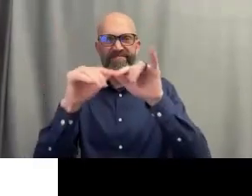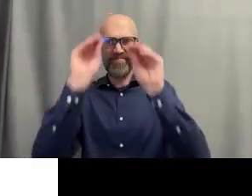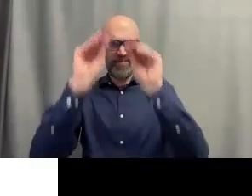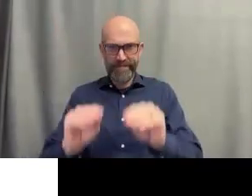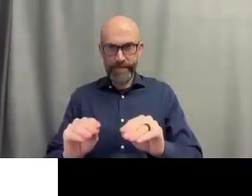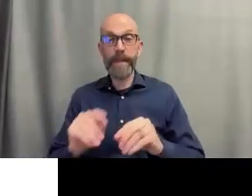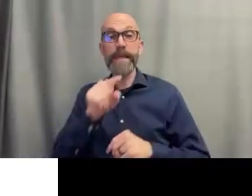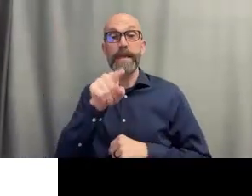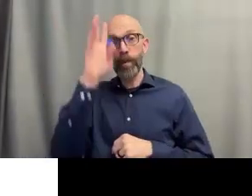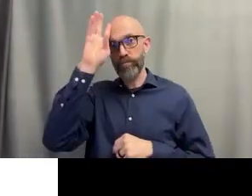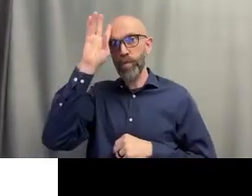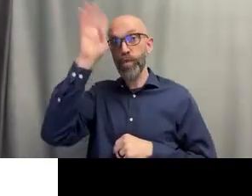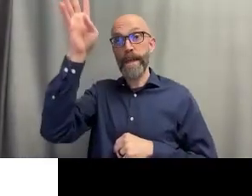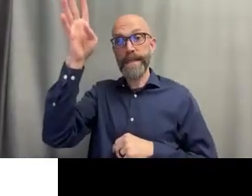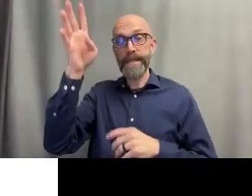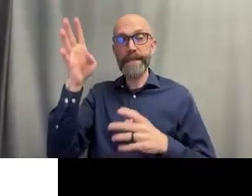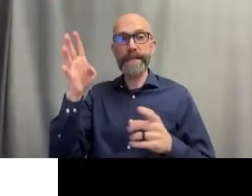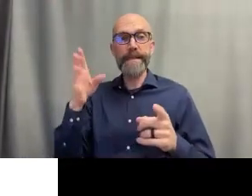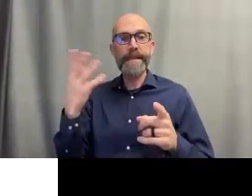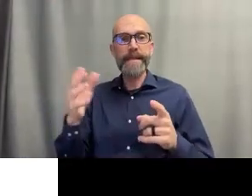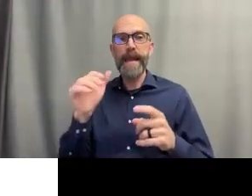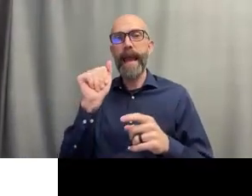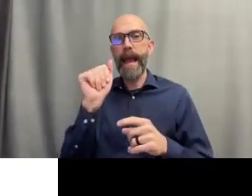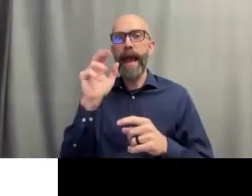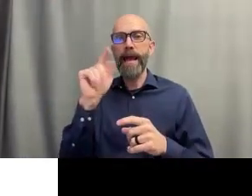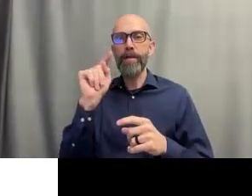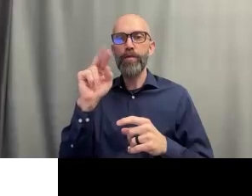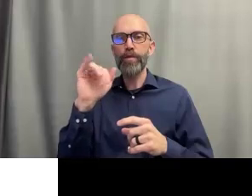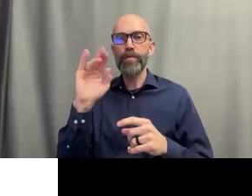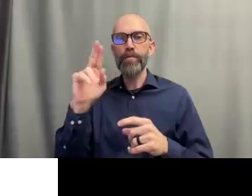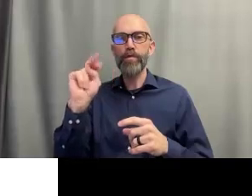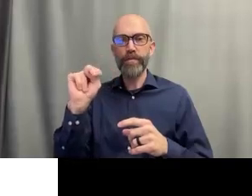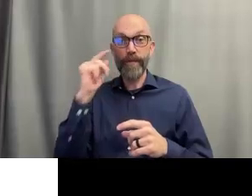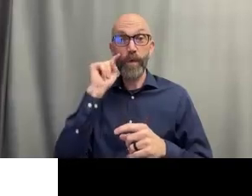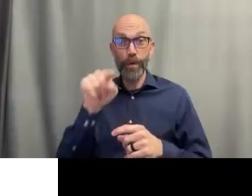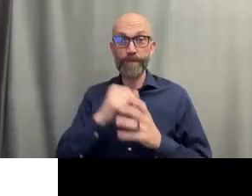the attribution for you. Okay.